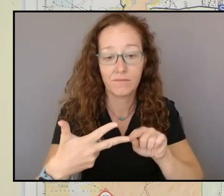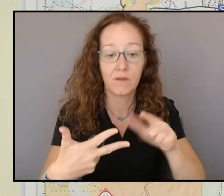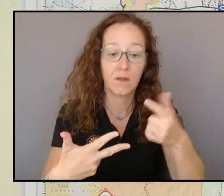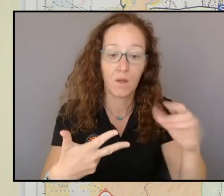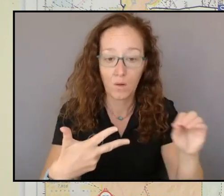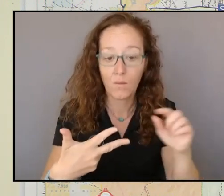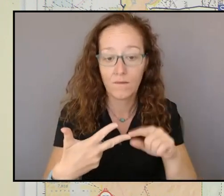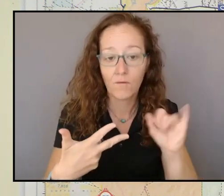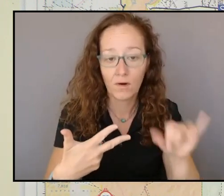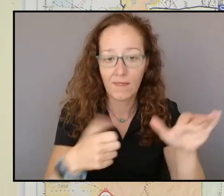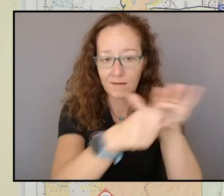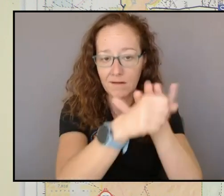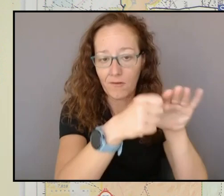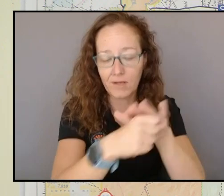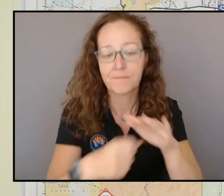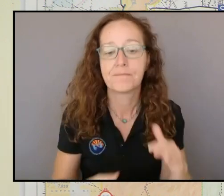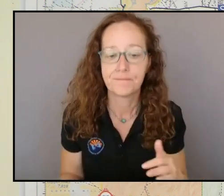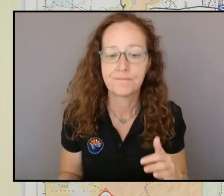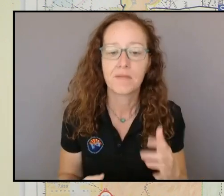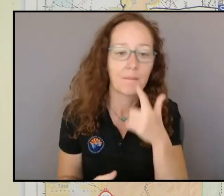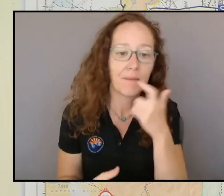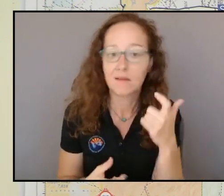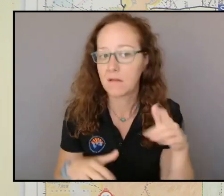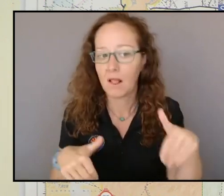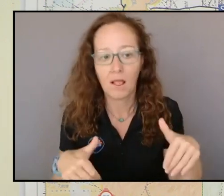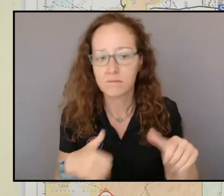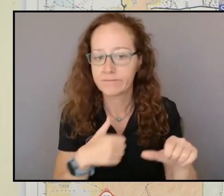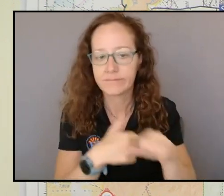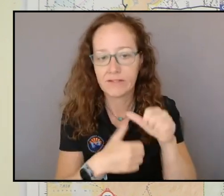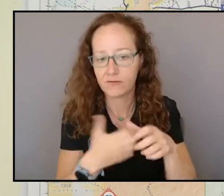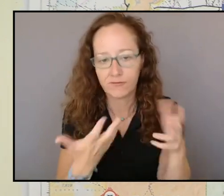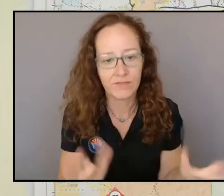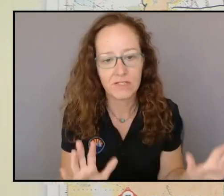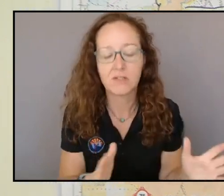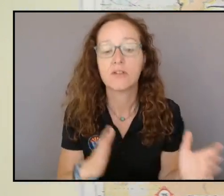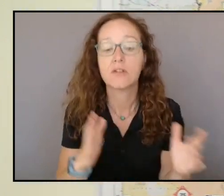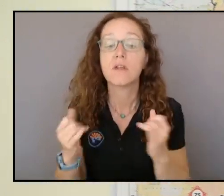So if we're able to keep fire south of the 518 and east of